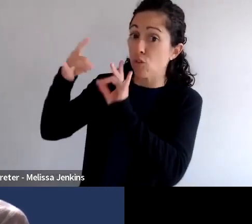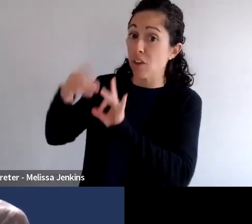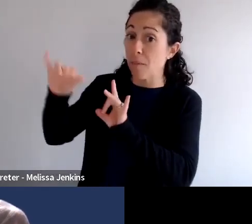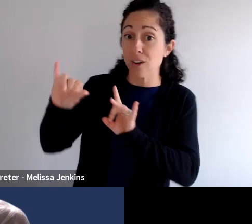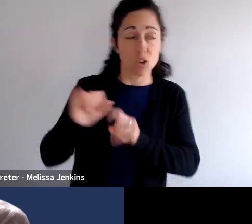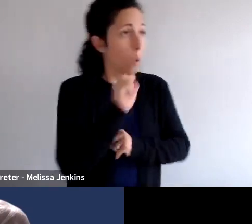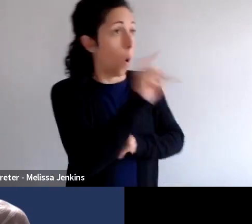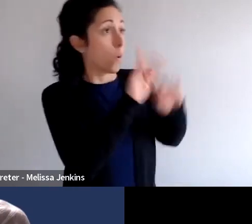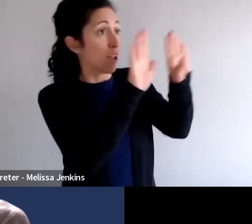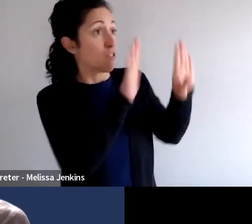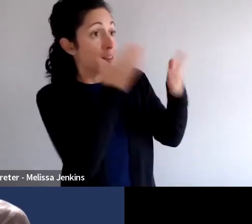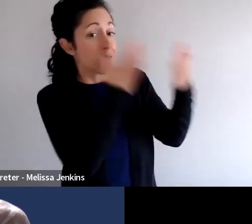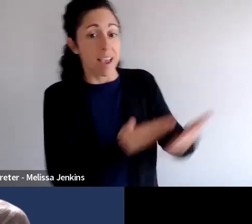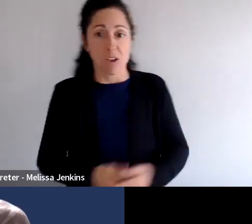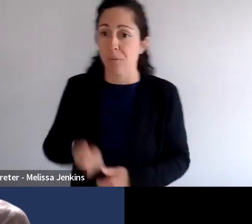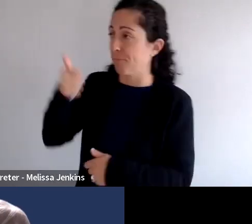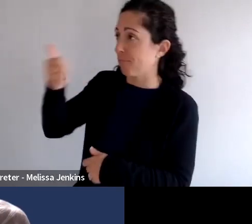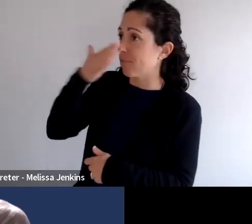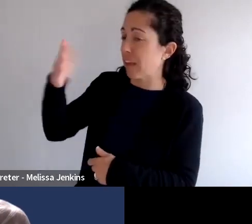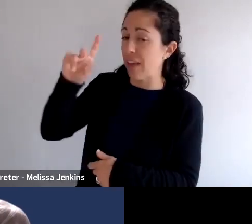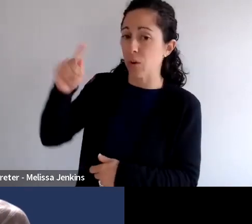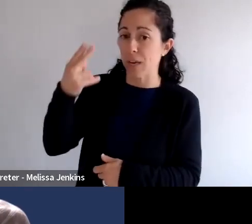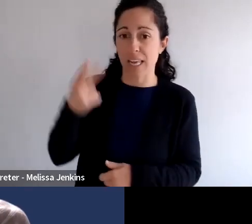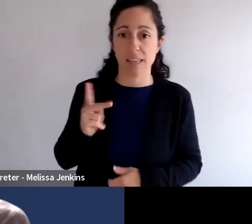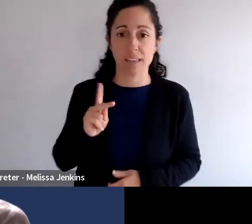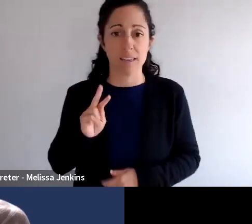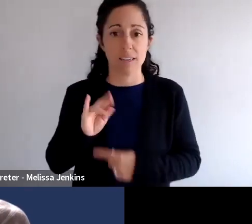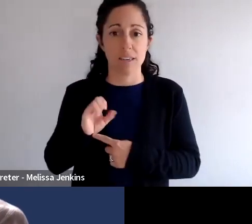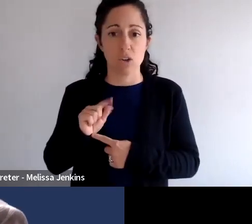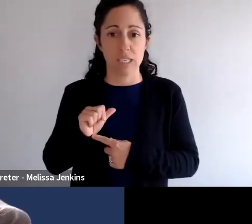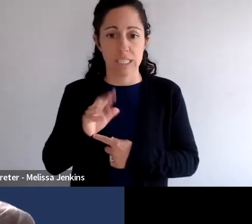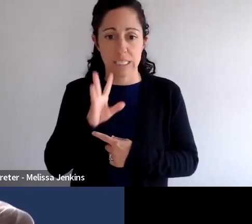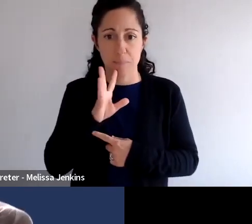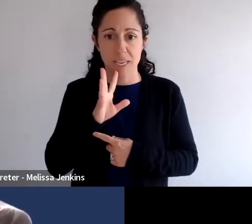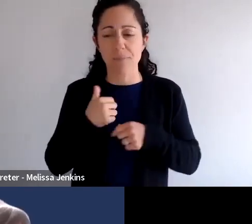you, Keith. Yeah, you're welcome. This is Krista again. I'm going to take a couple more questions off the